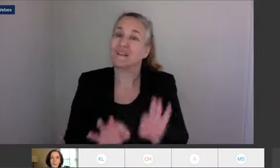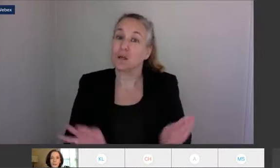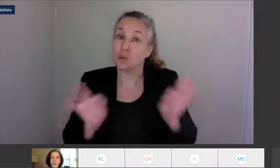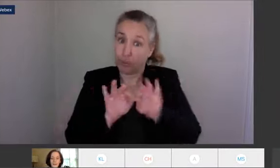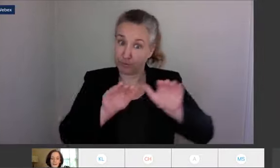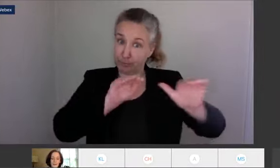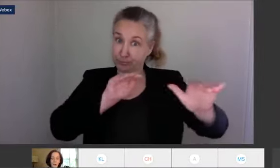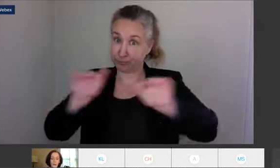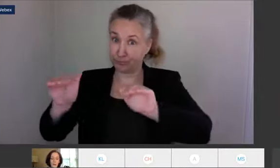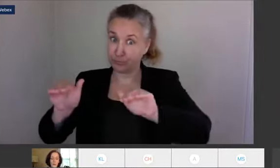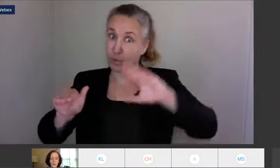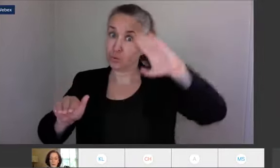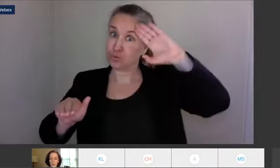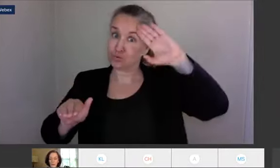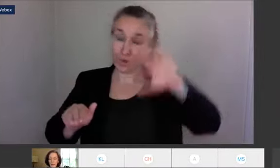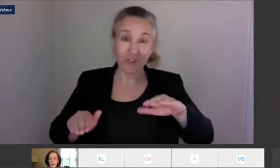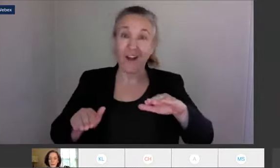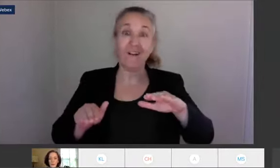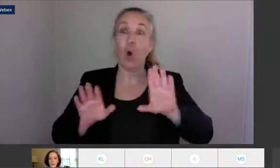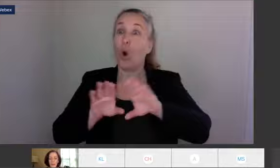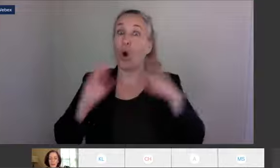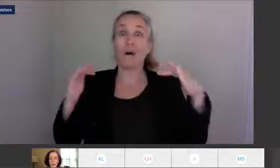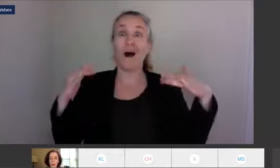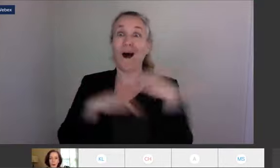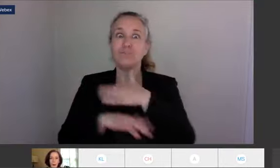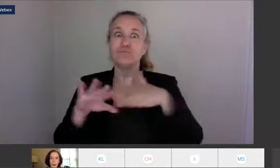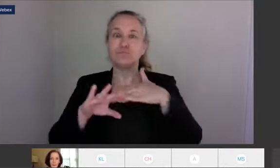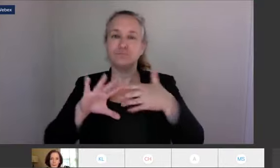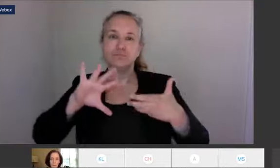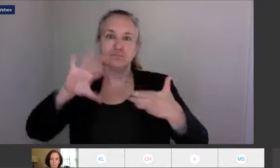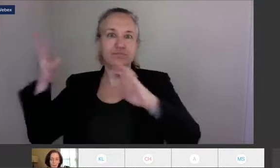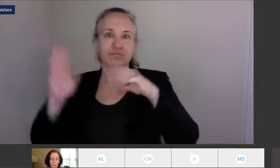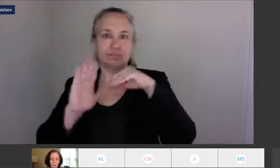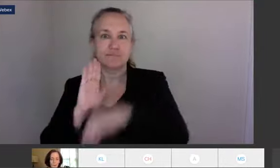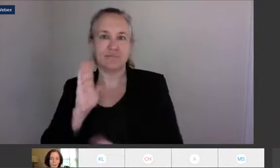could easily go the other way so why do I say we're going in the right